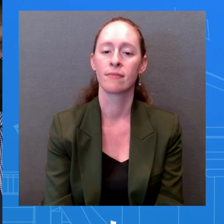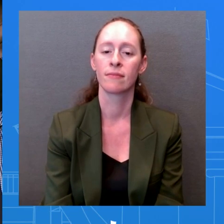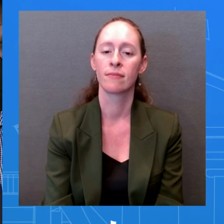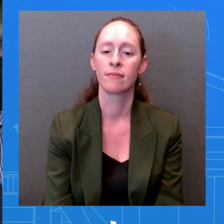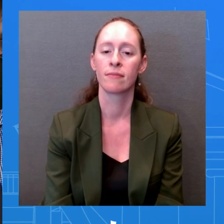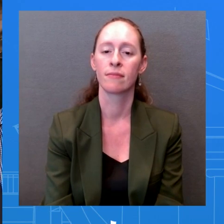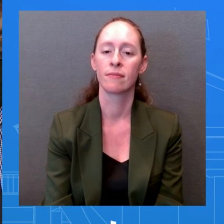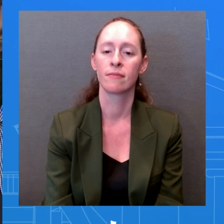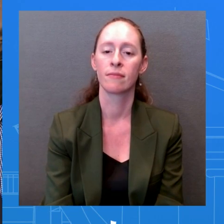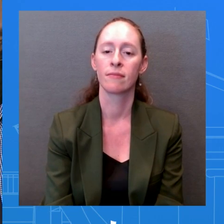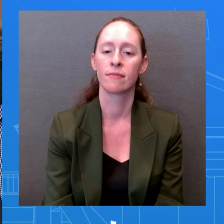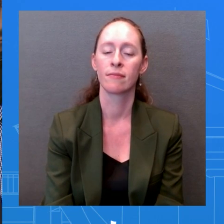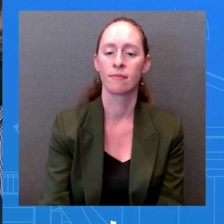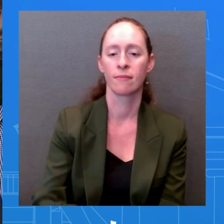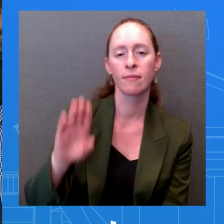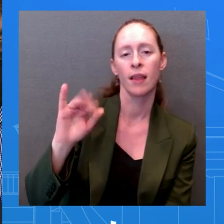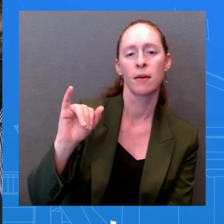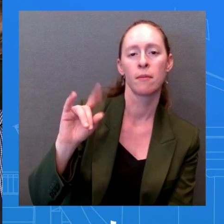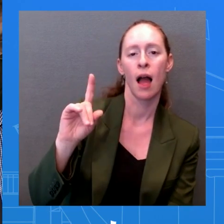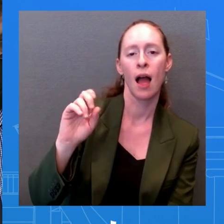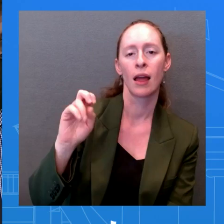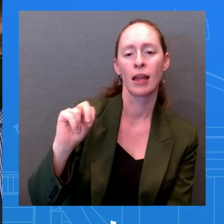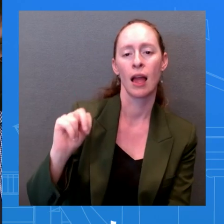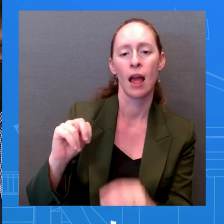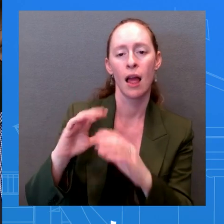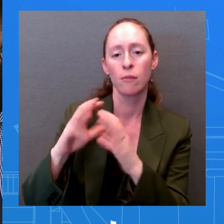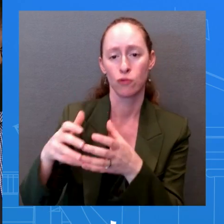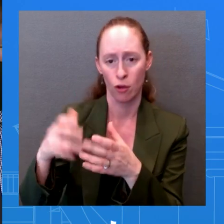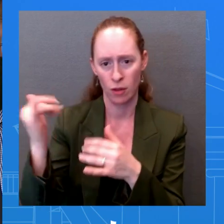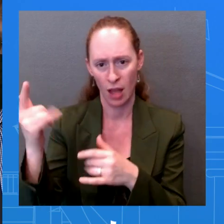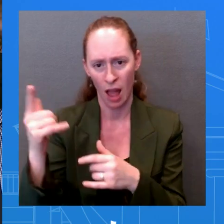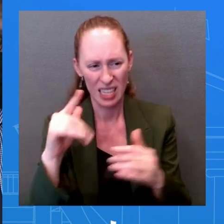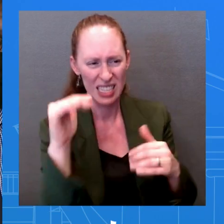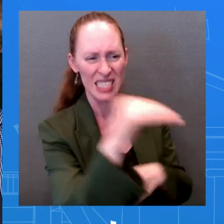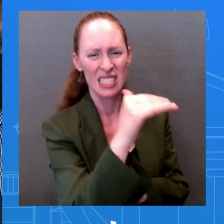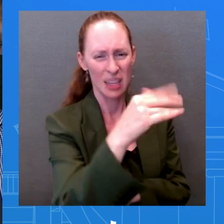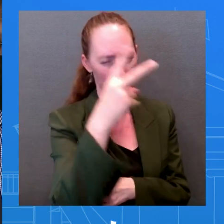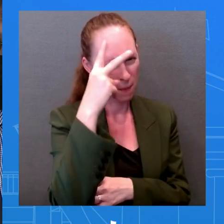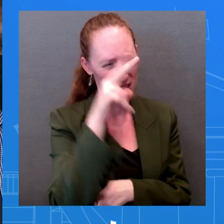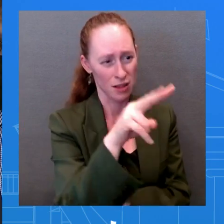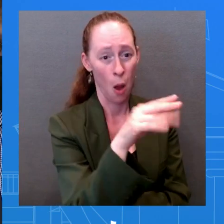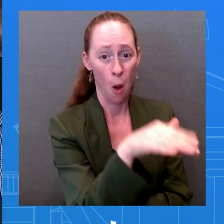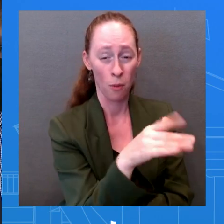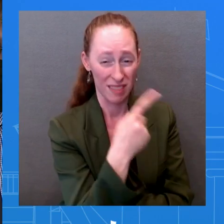Venezuela under Title 42. Is this something that, you know, the administration is asking for?